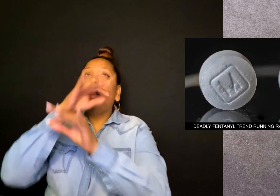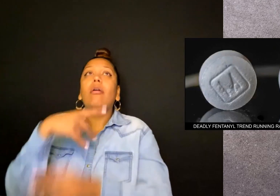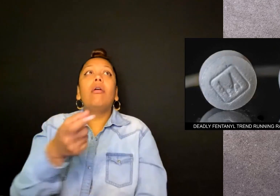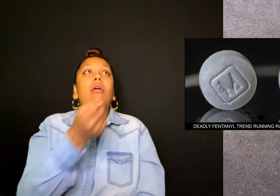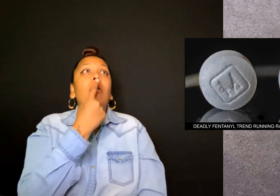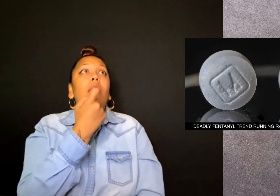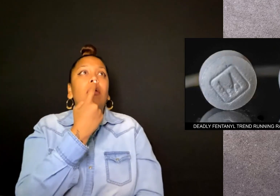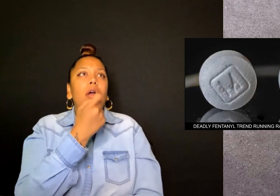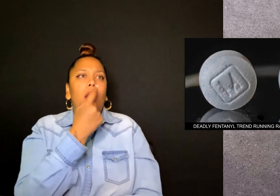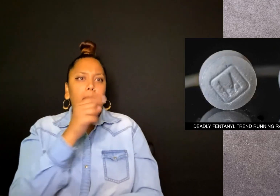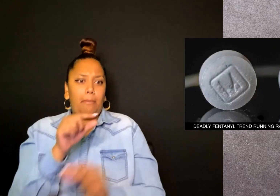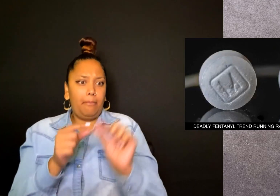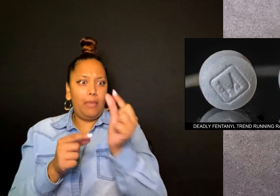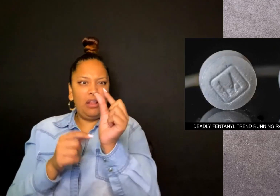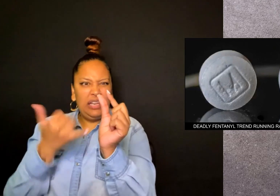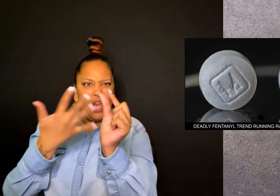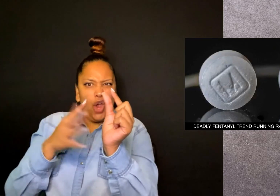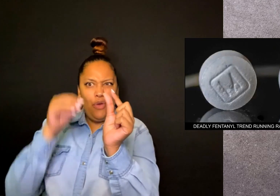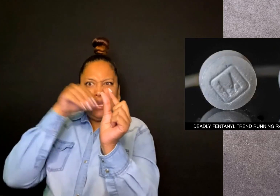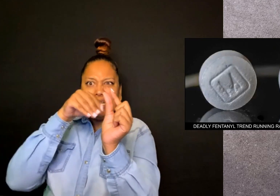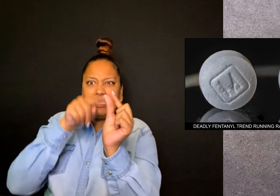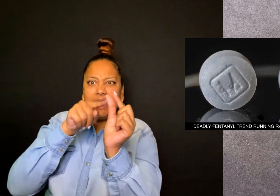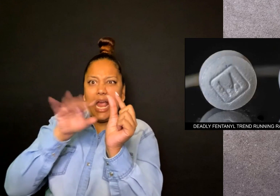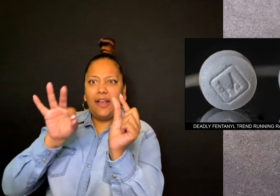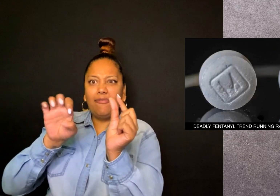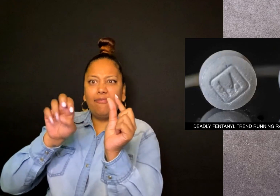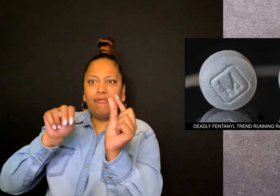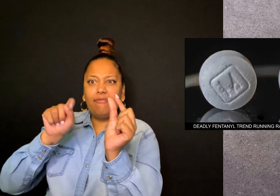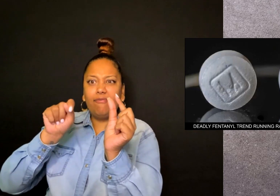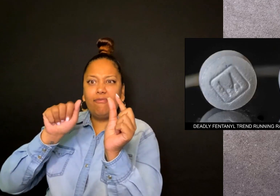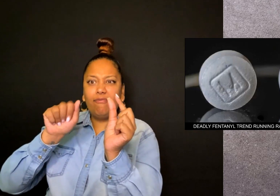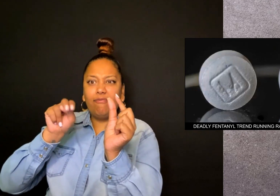people unknowingly take pills laced with fentanyl